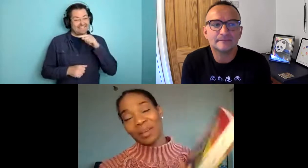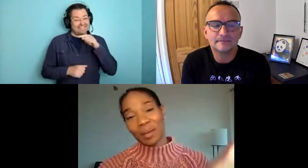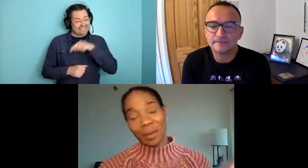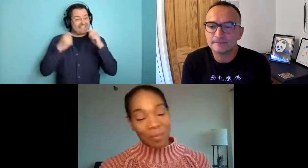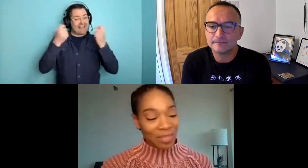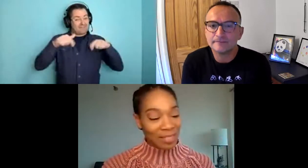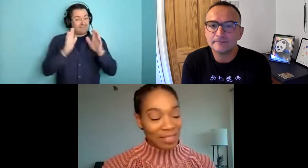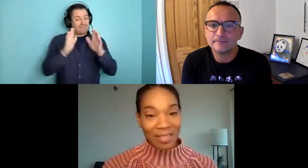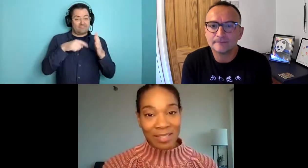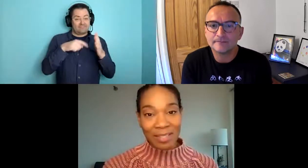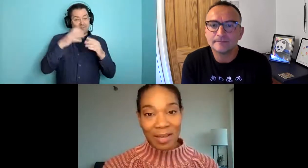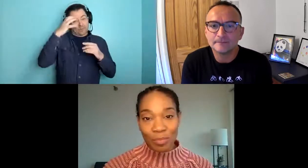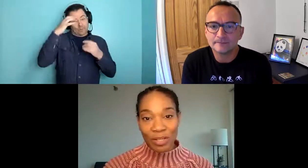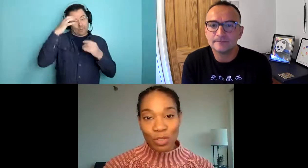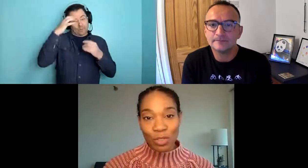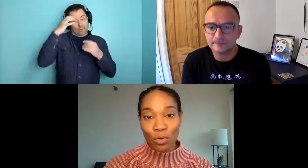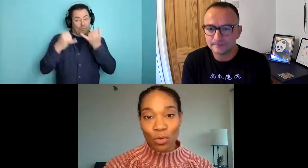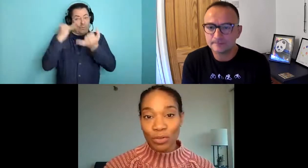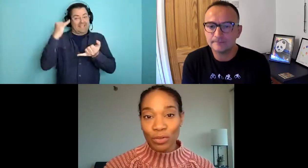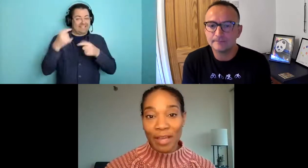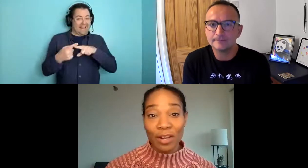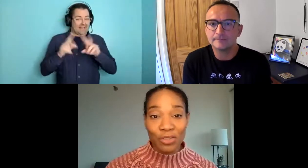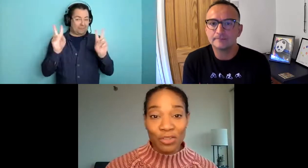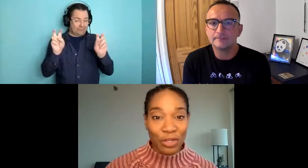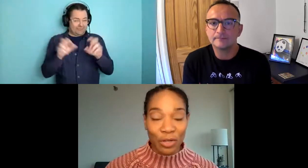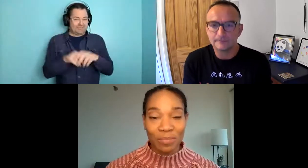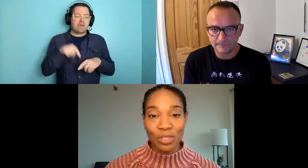celebrate and affirm and bring visibility to the